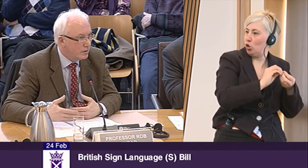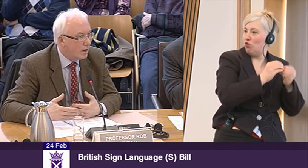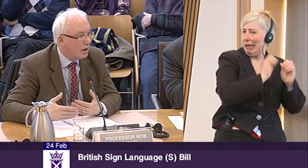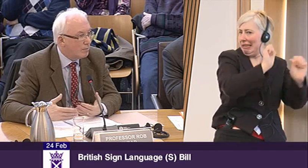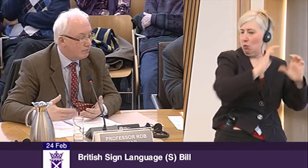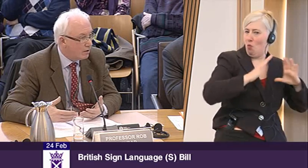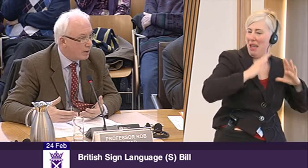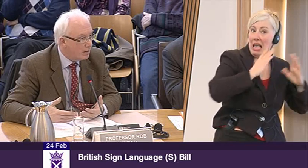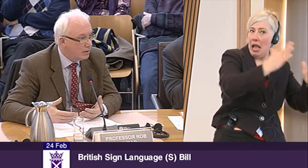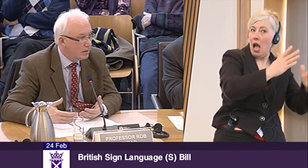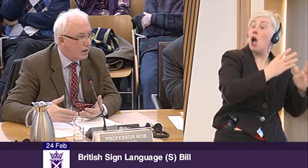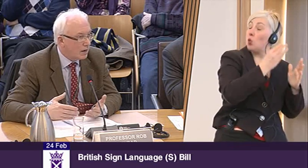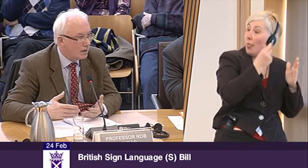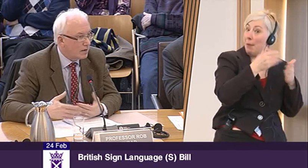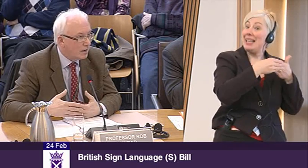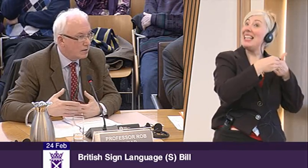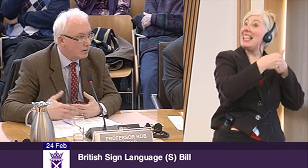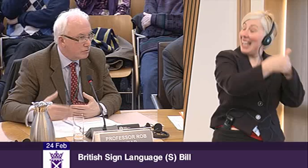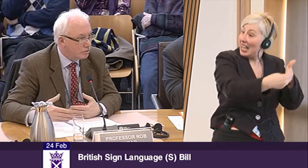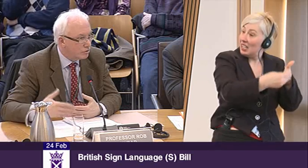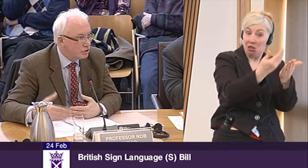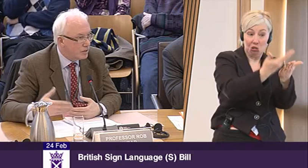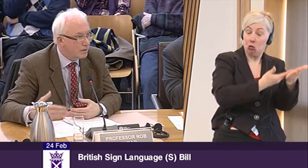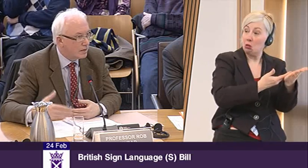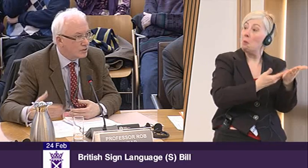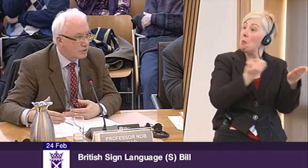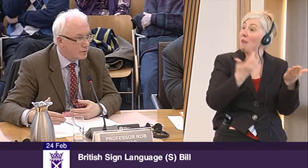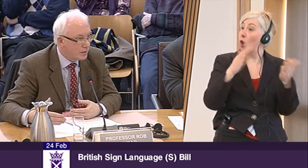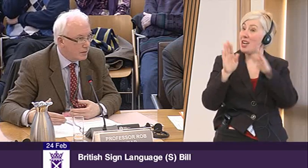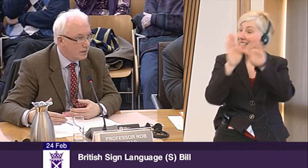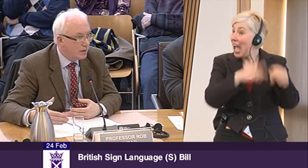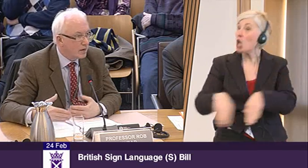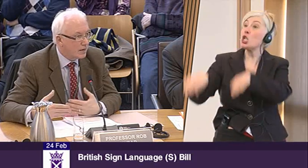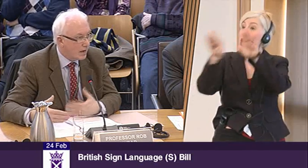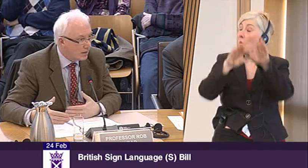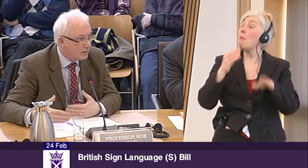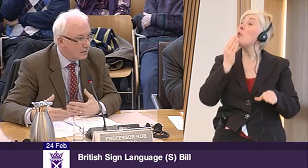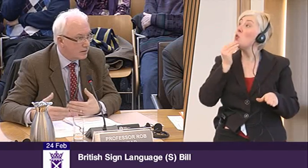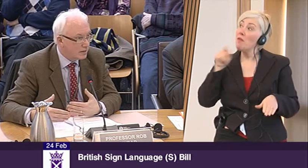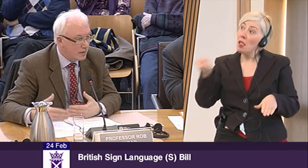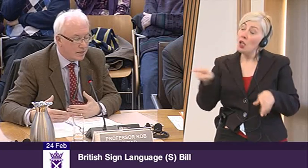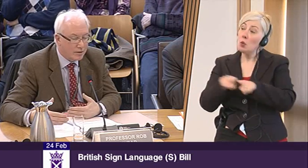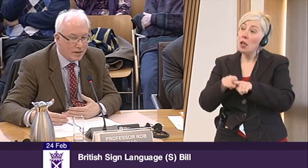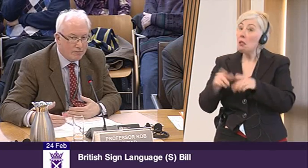national guidance on that would be useful for them after the bill is enacted.